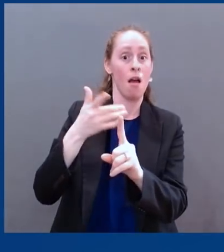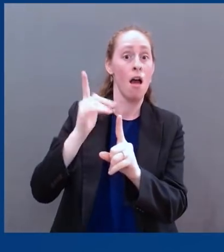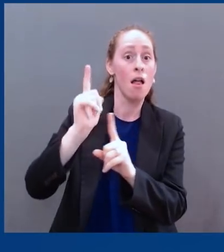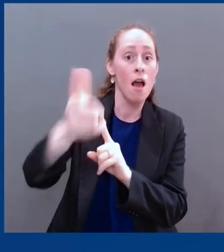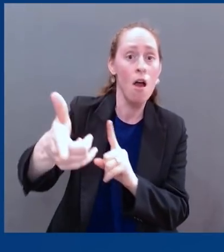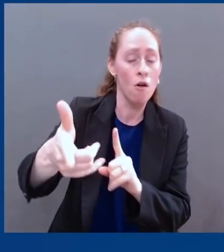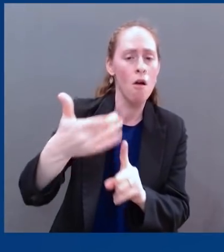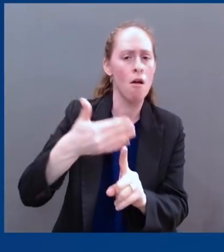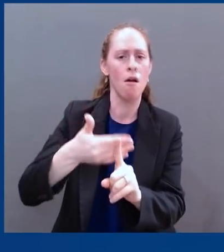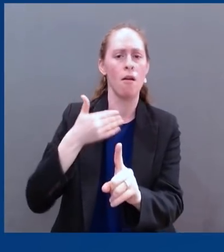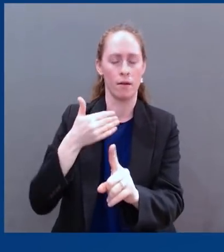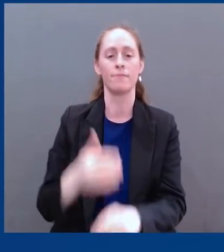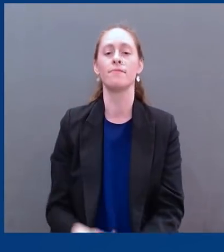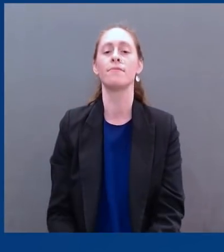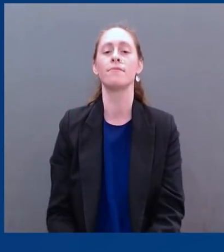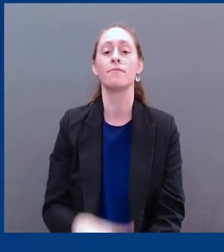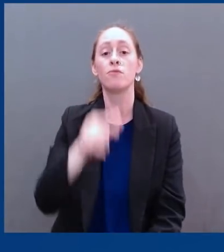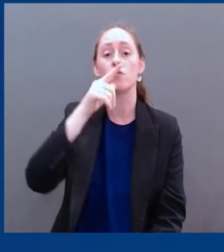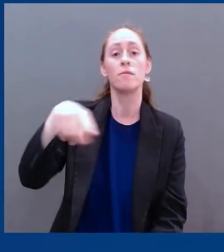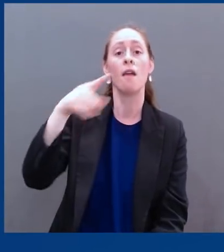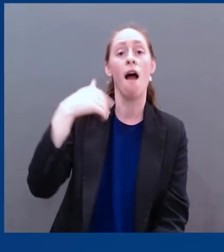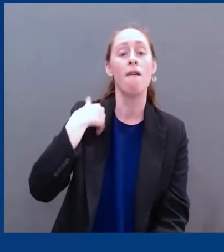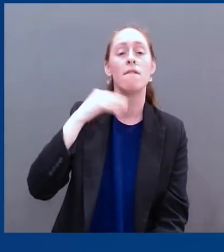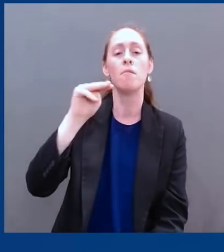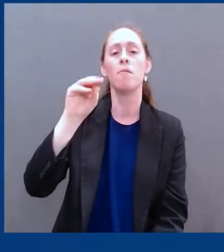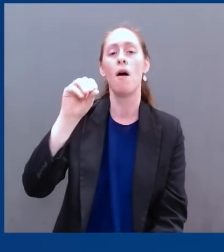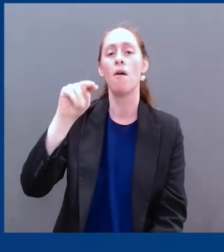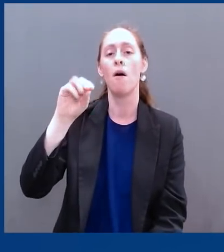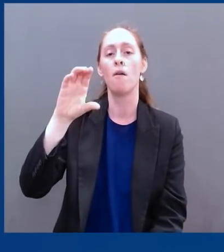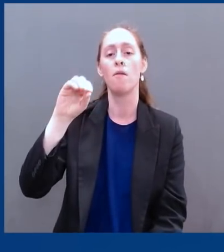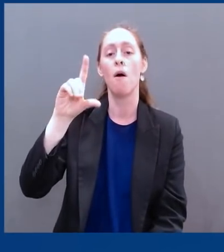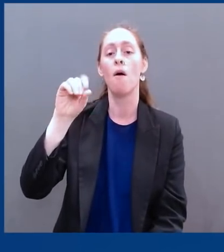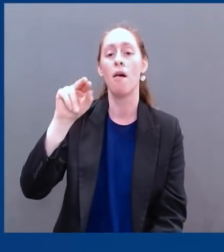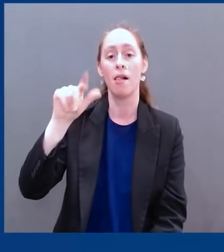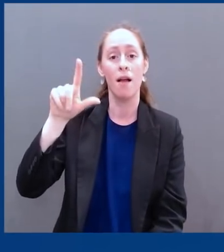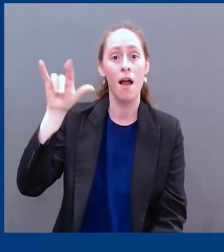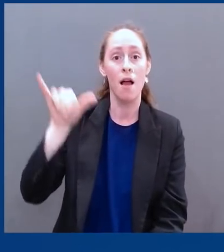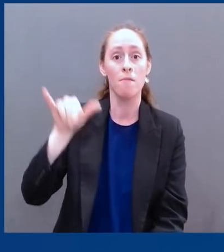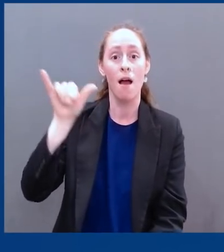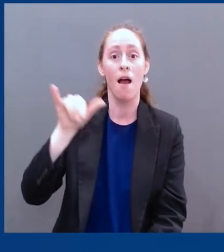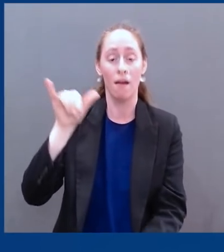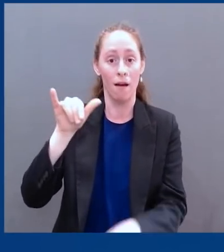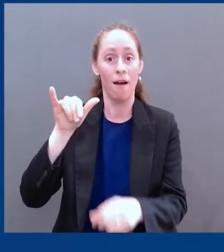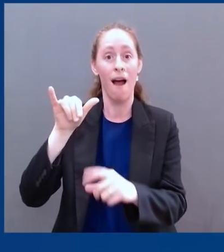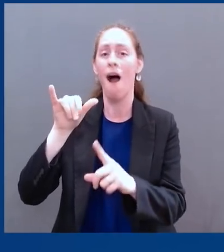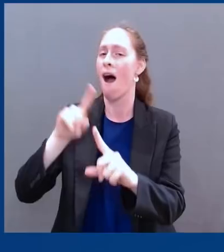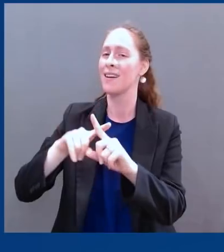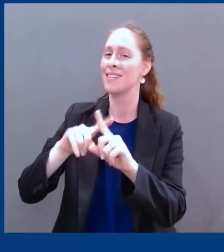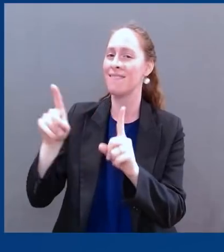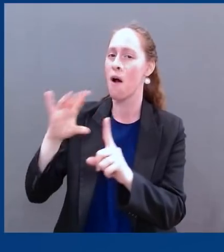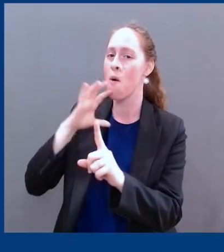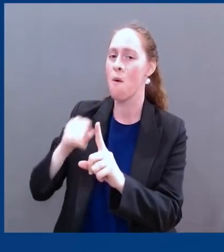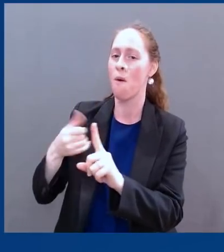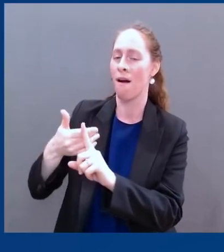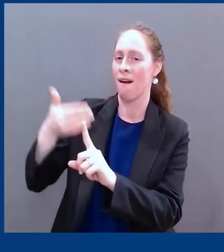were negated by the evolution of the Omicron era. What you see on this slide are those interventions